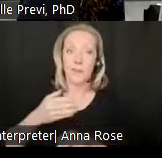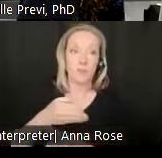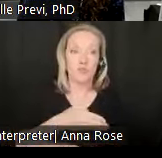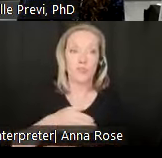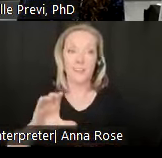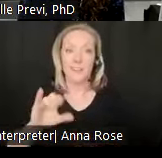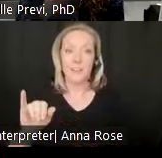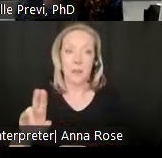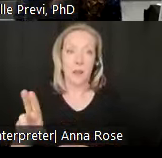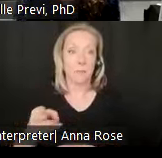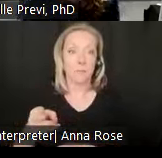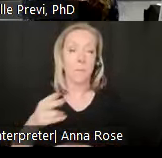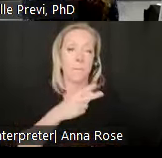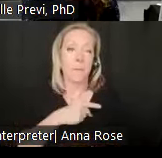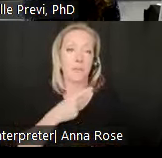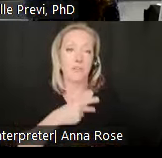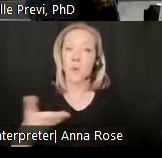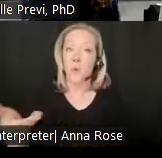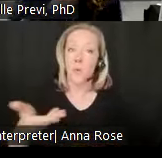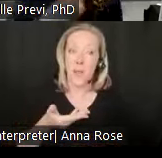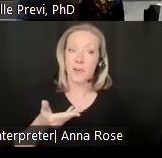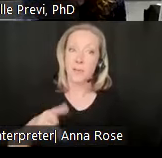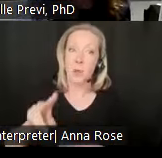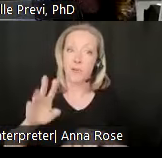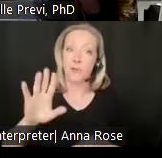patients. Dr. Previ welcome, and we look forward to your lecture this afternoon!